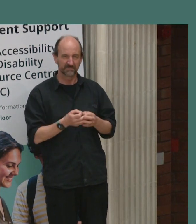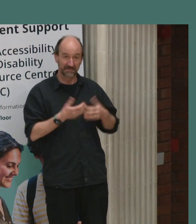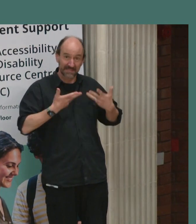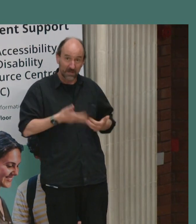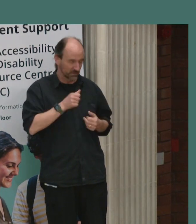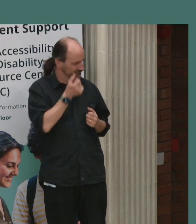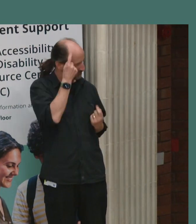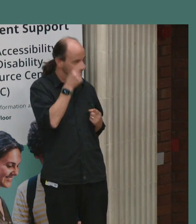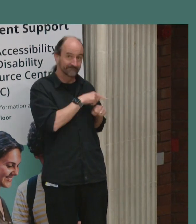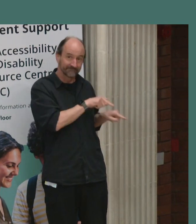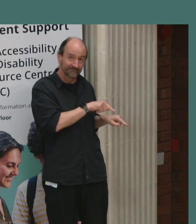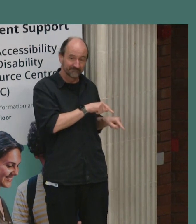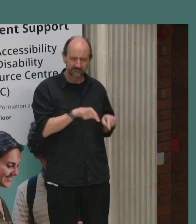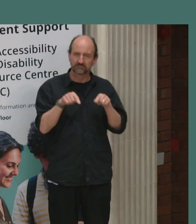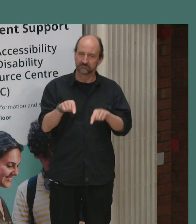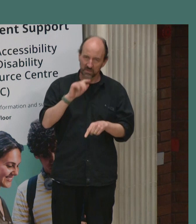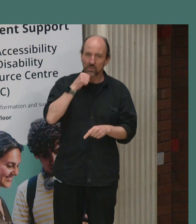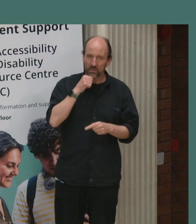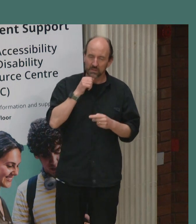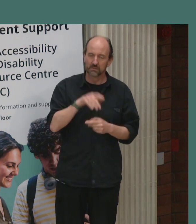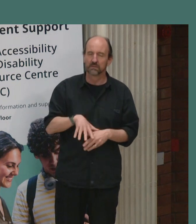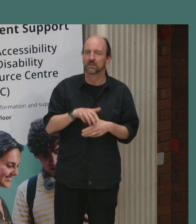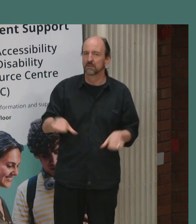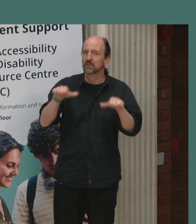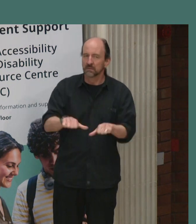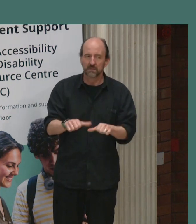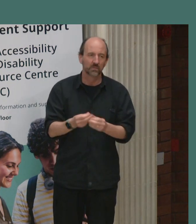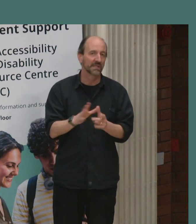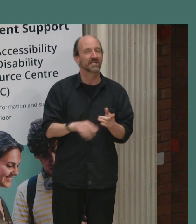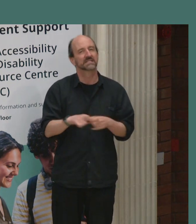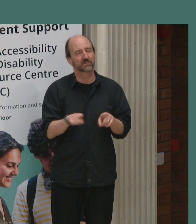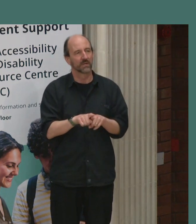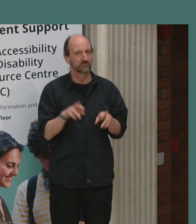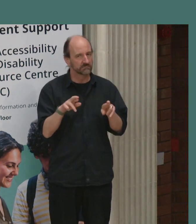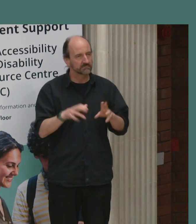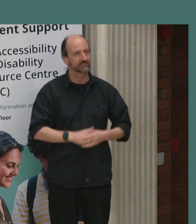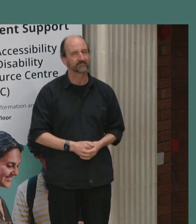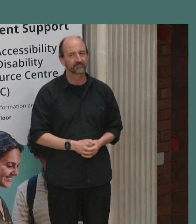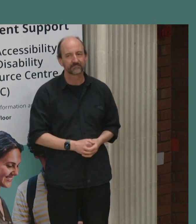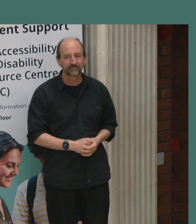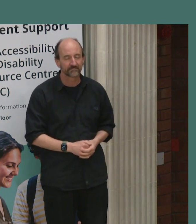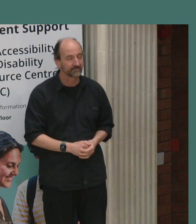accepted and I hope that's where we will end up with ADHD. As I say to my colleagues right now,